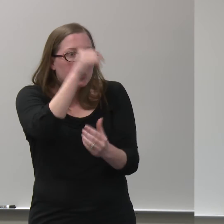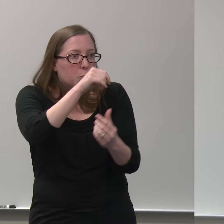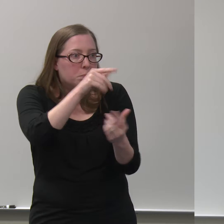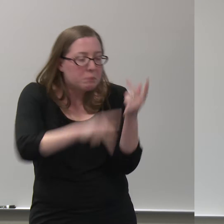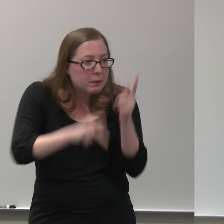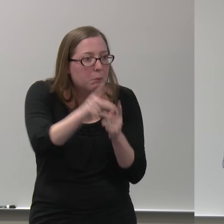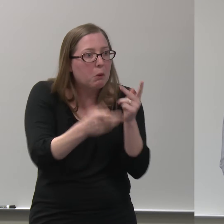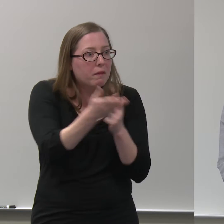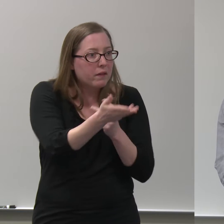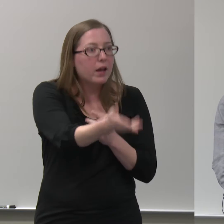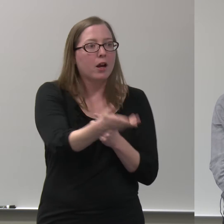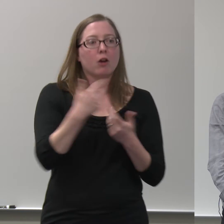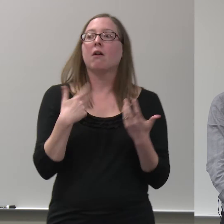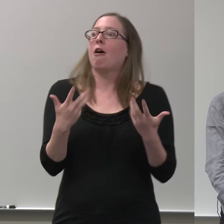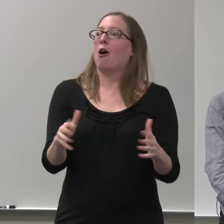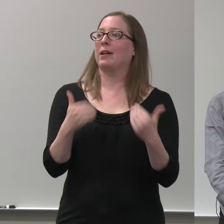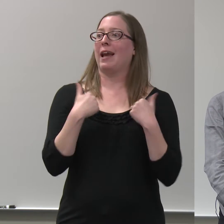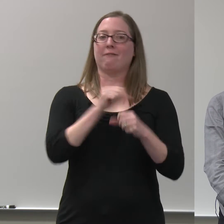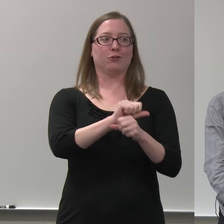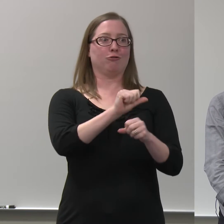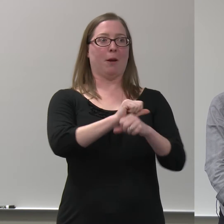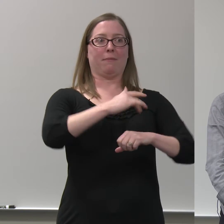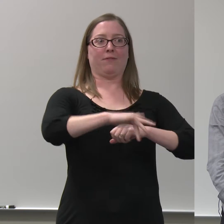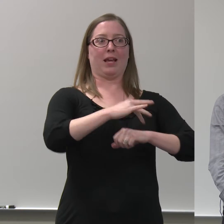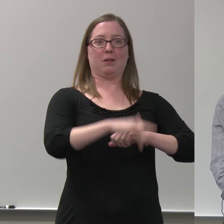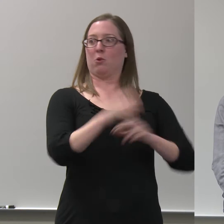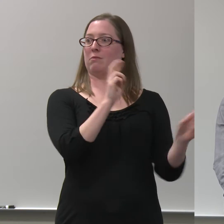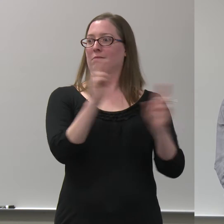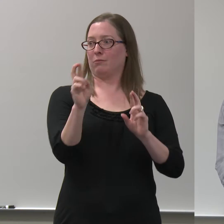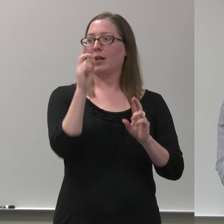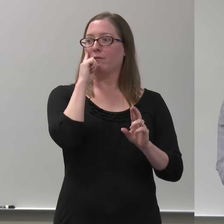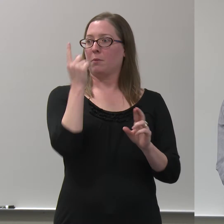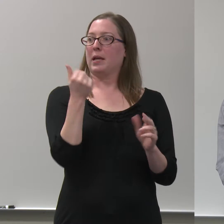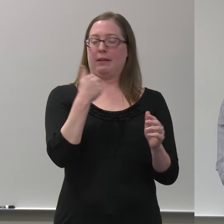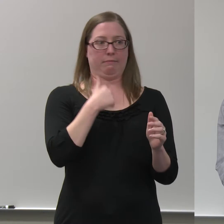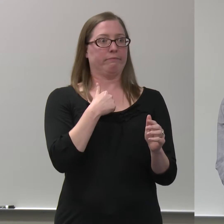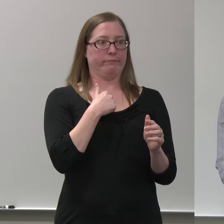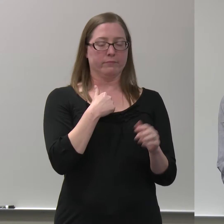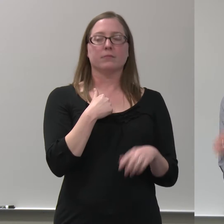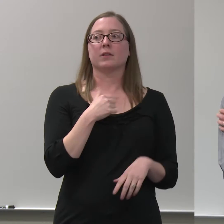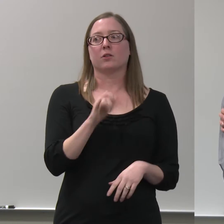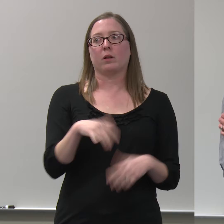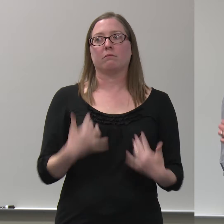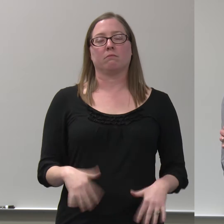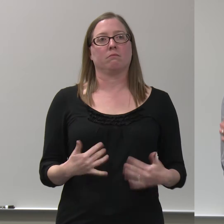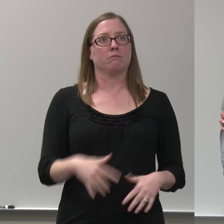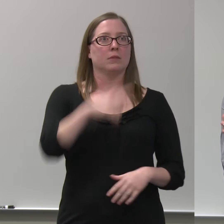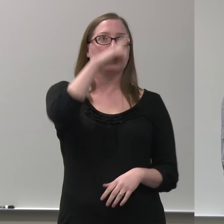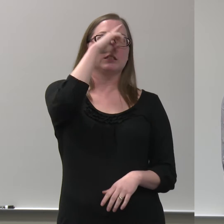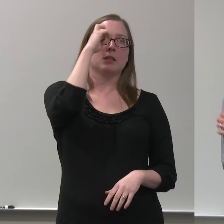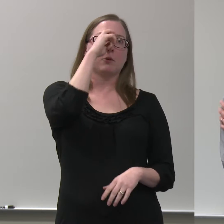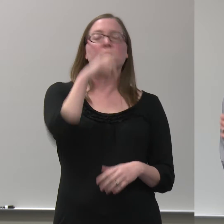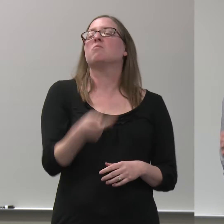so I had-- and that was really a very enriching experience, was the summer that--